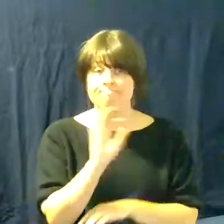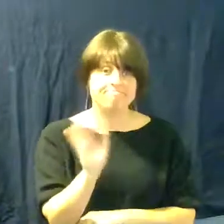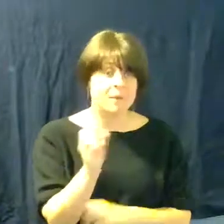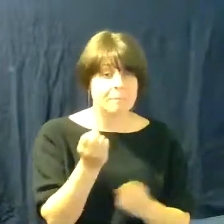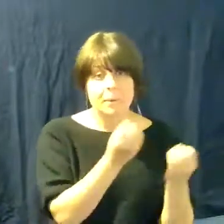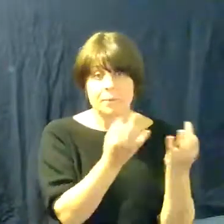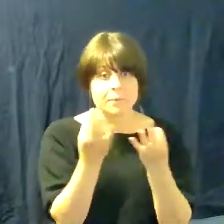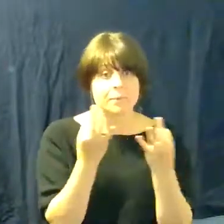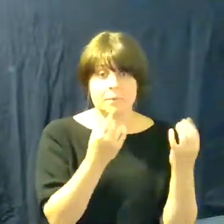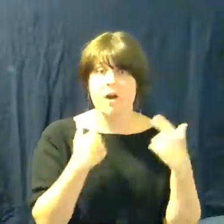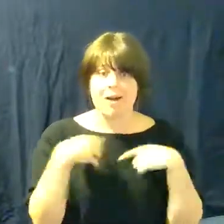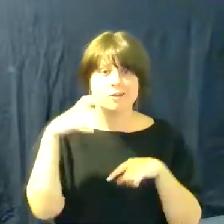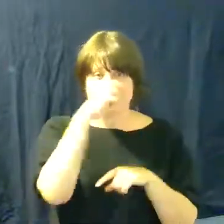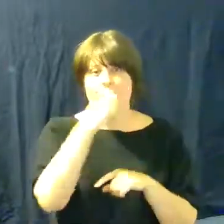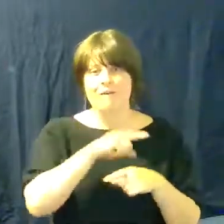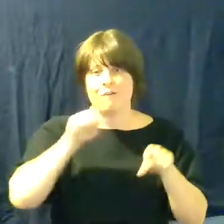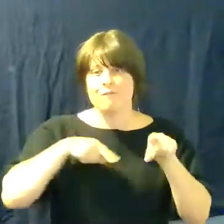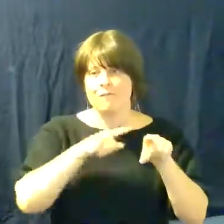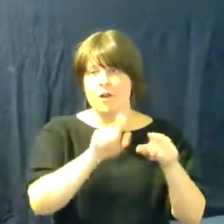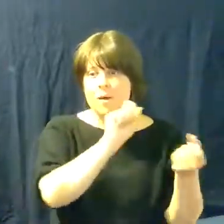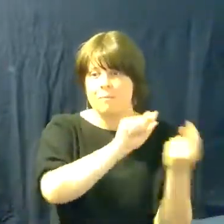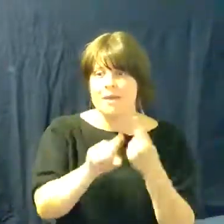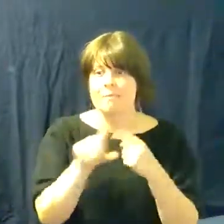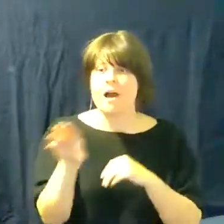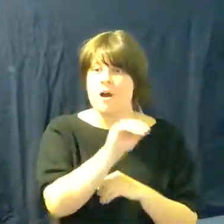No hands up or comments?